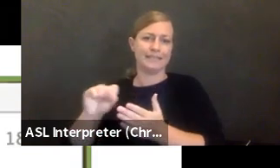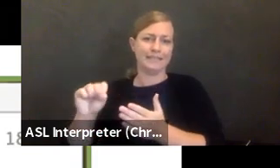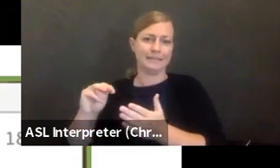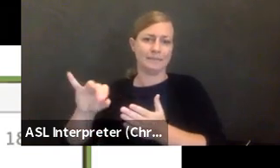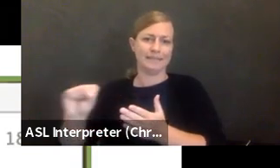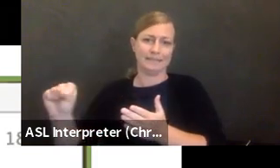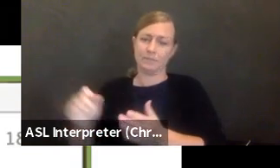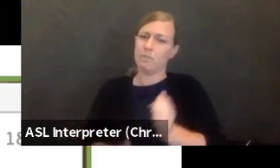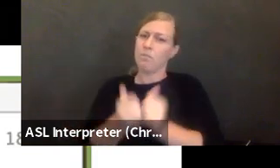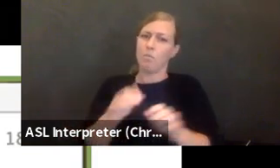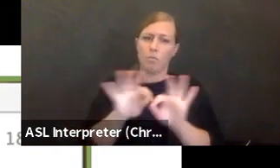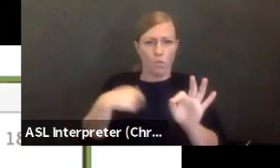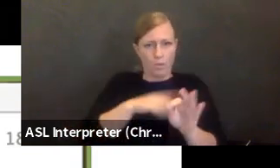it goes in the Q&A but I will warn you, questions about clock hours or other topics outside of myself teams we will dismiss